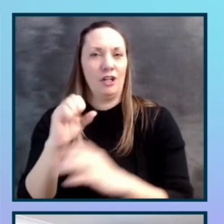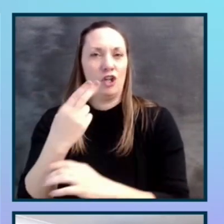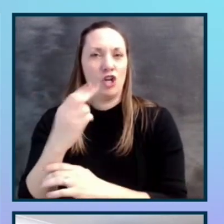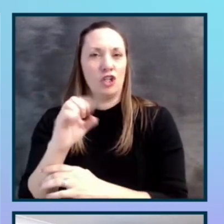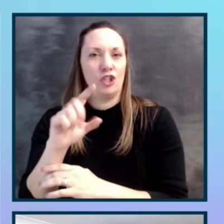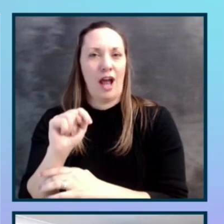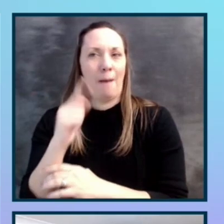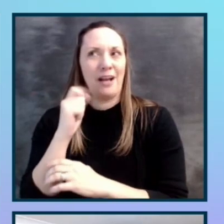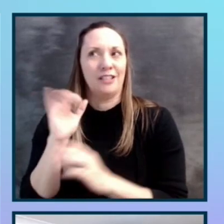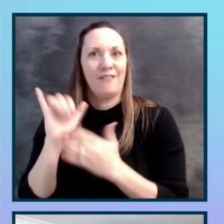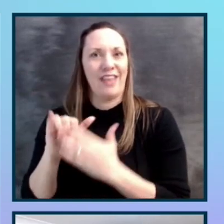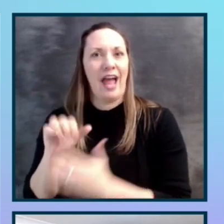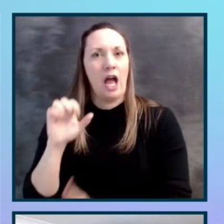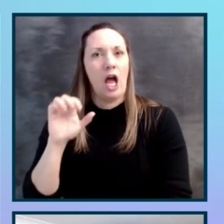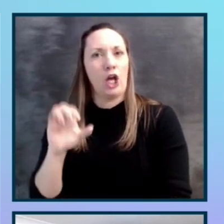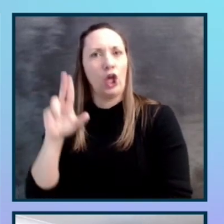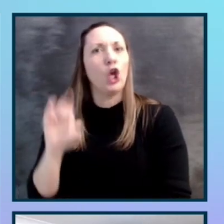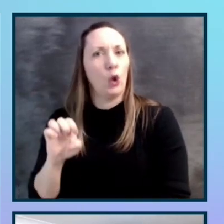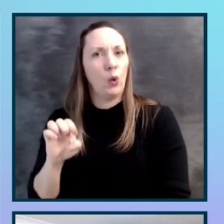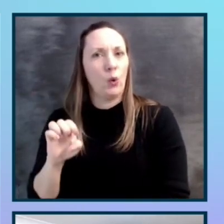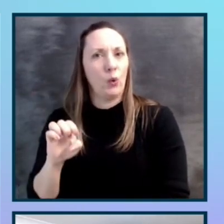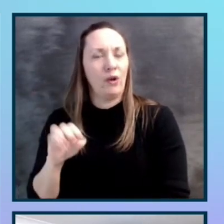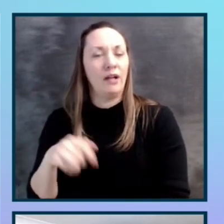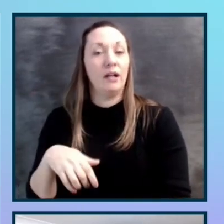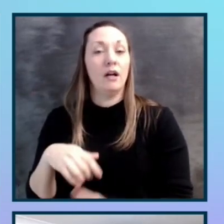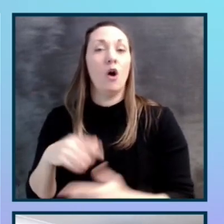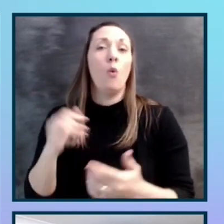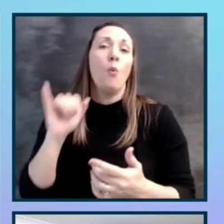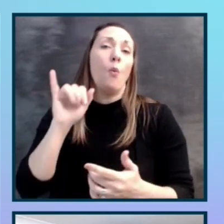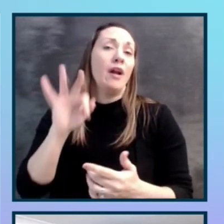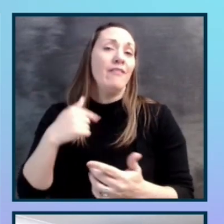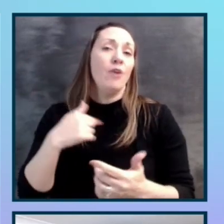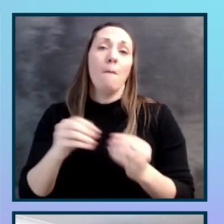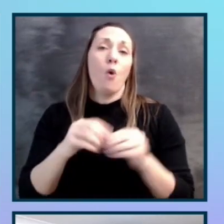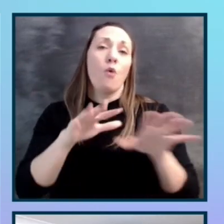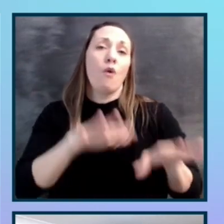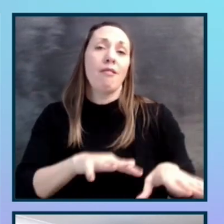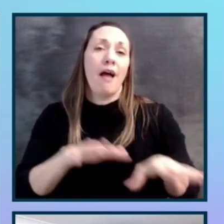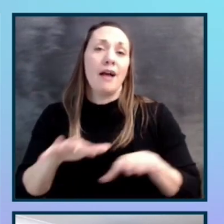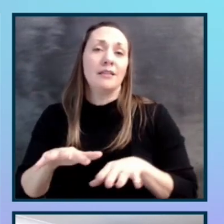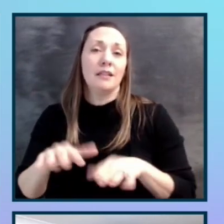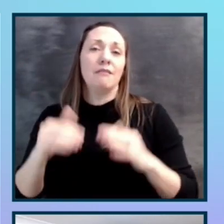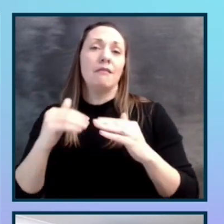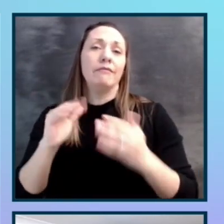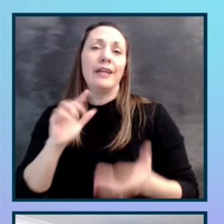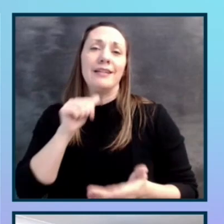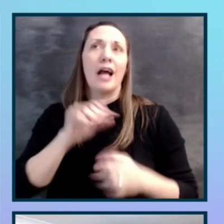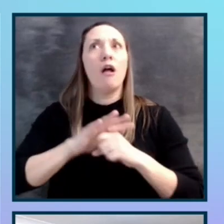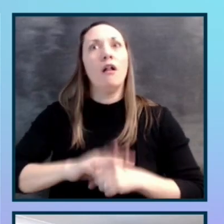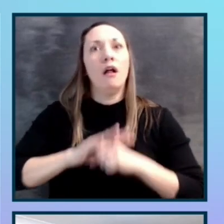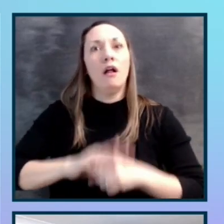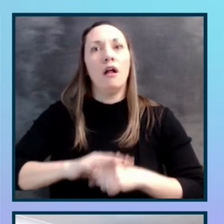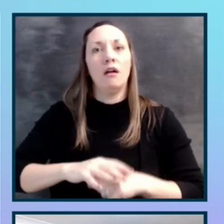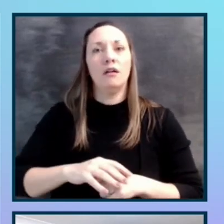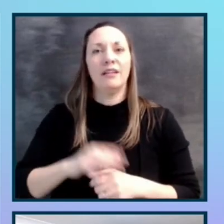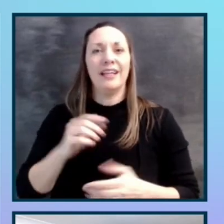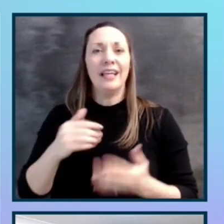But what if you wanna do something a little more relaxing on the Sea Of Thieves, something less stressful even than steering the ship, which you know, you might not think is stressful,